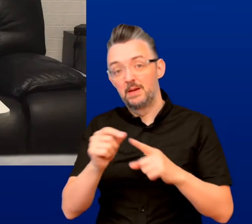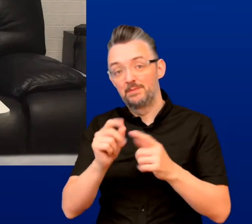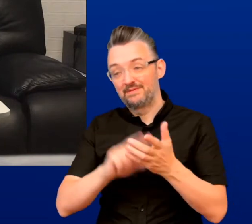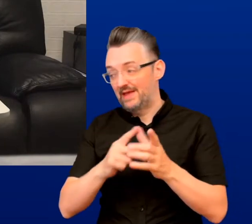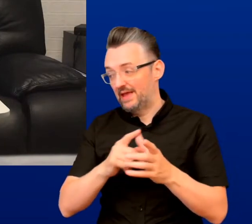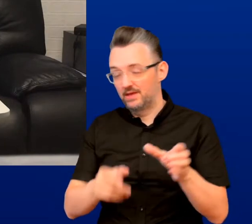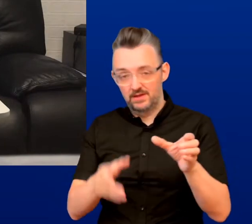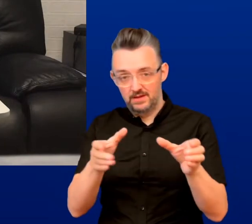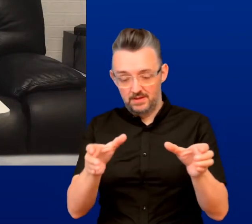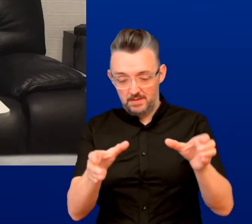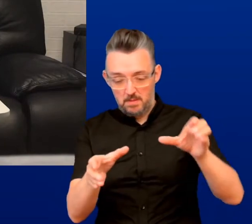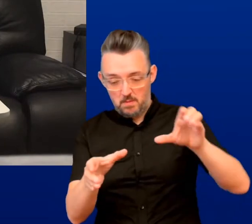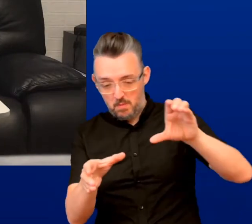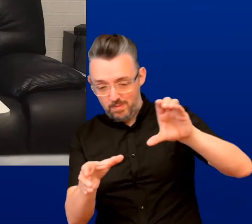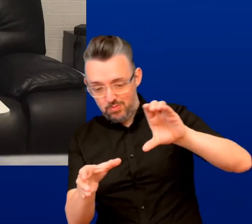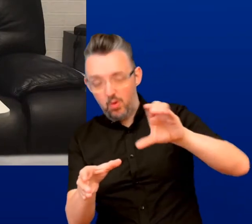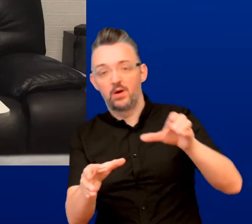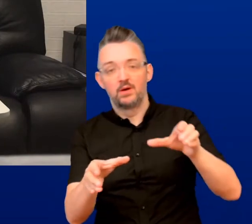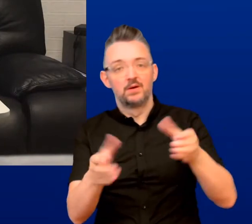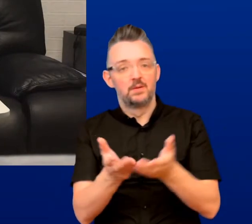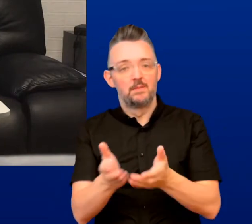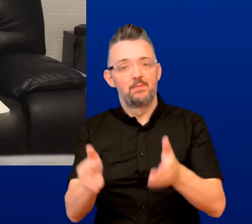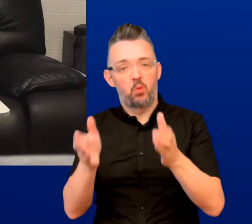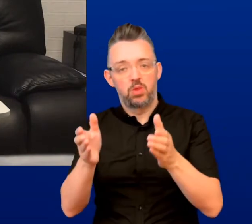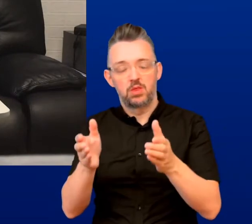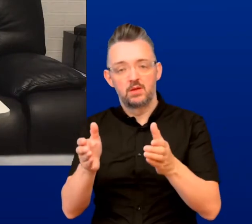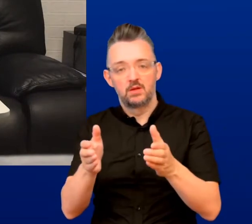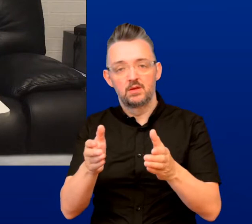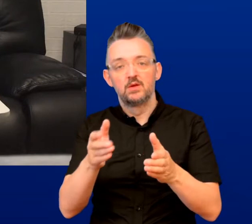into a bowl. But remember, you've got to be able to wash